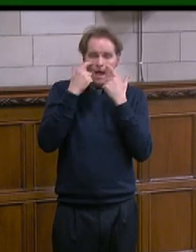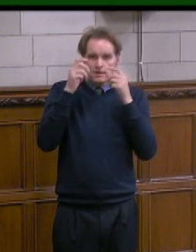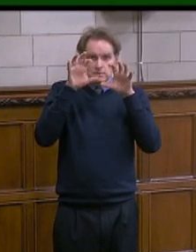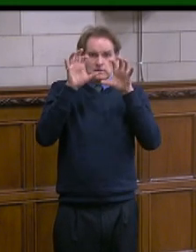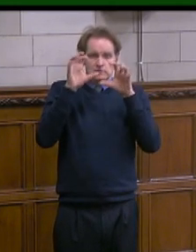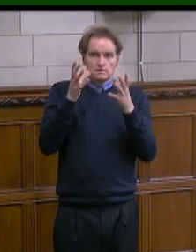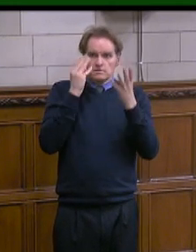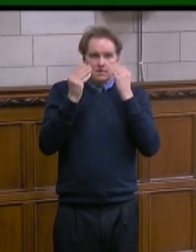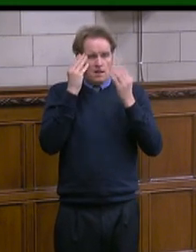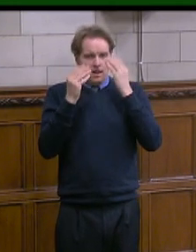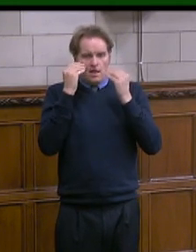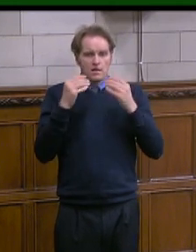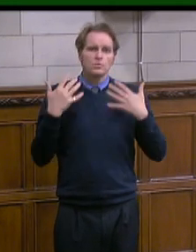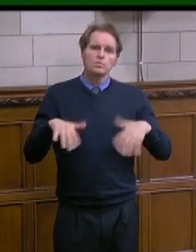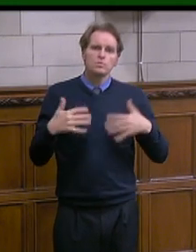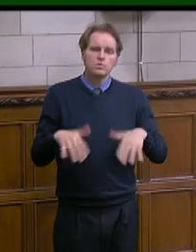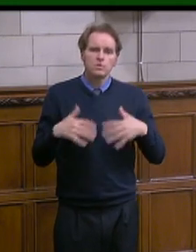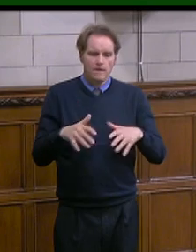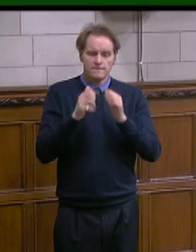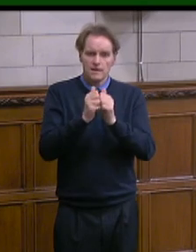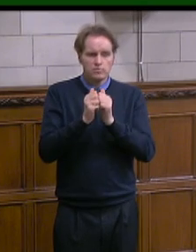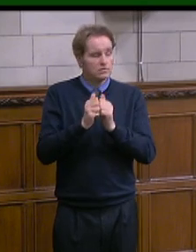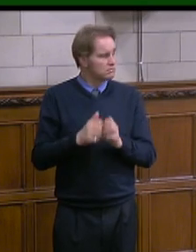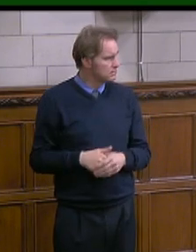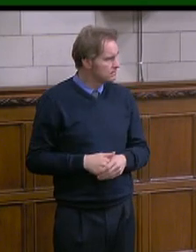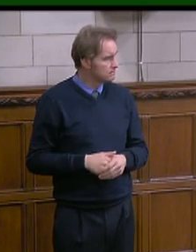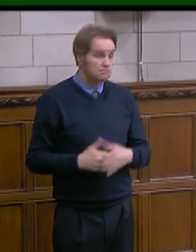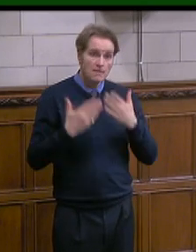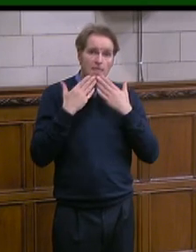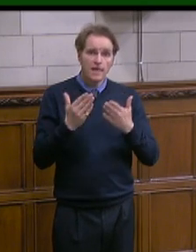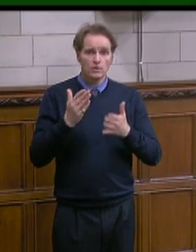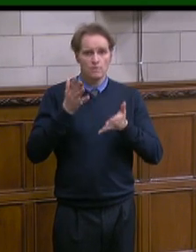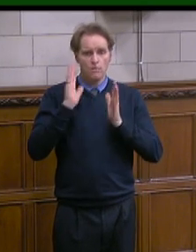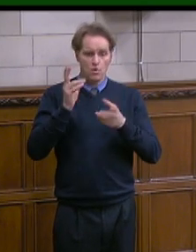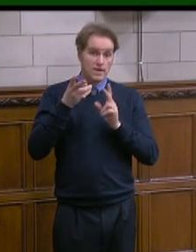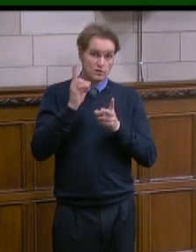I thank the interpreters, who do an amazing job—including the one they are doing here